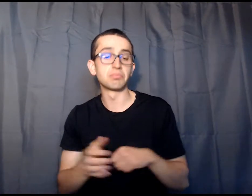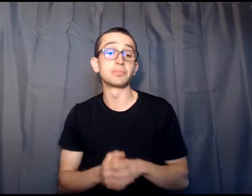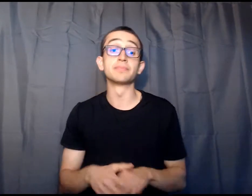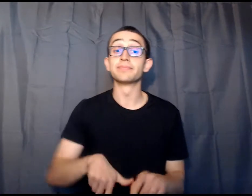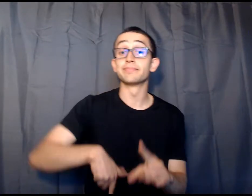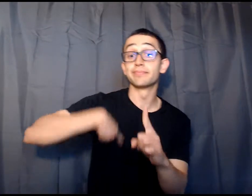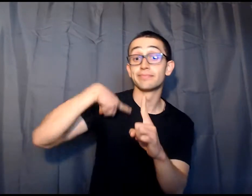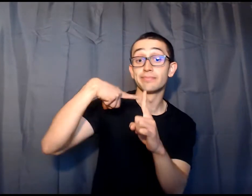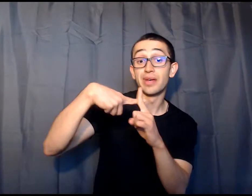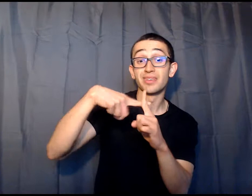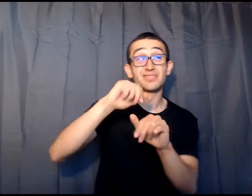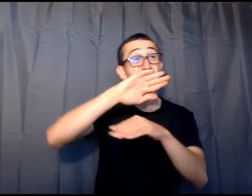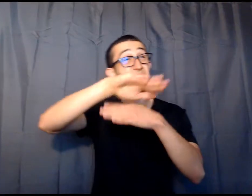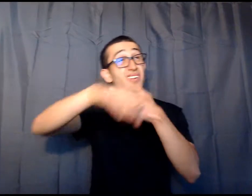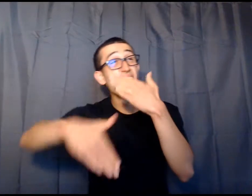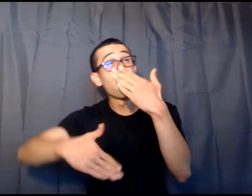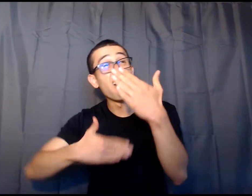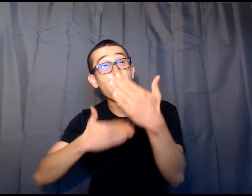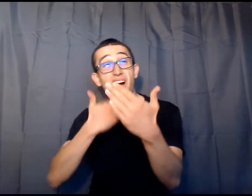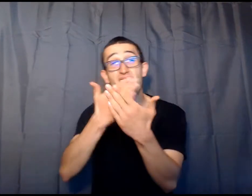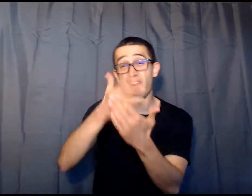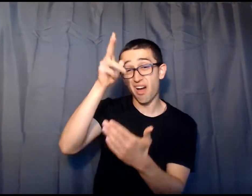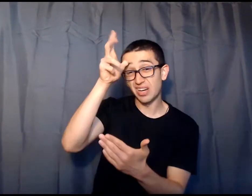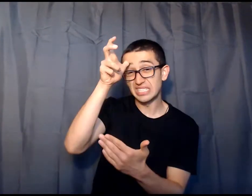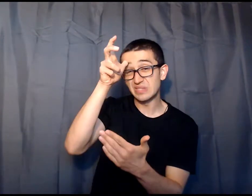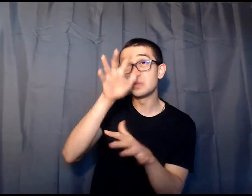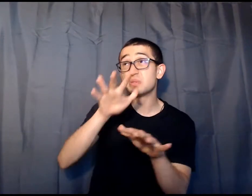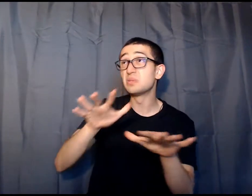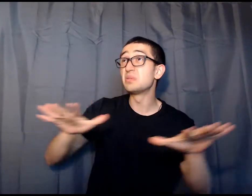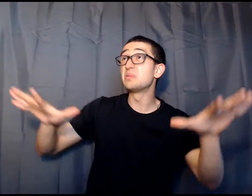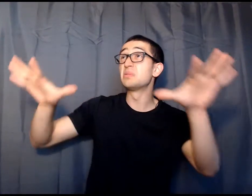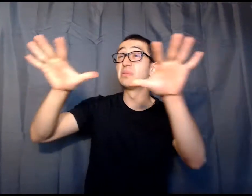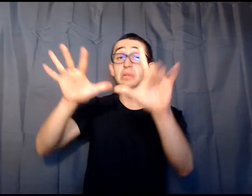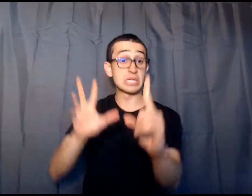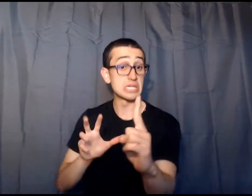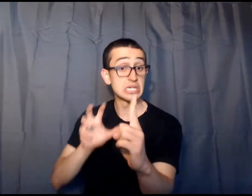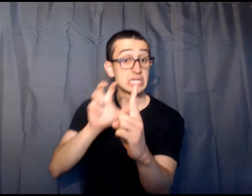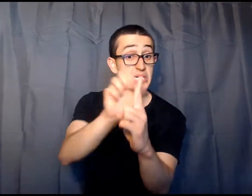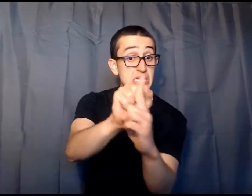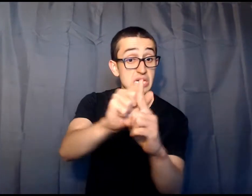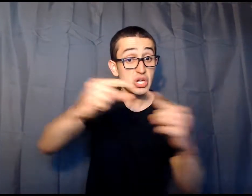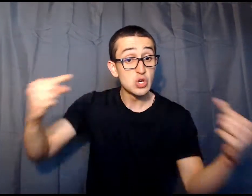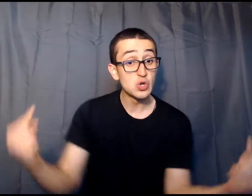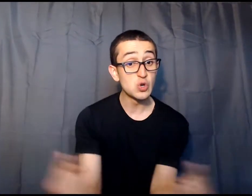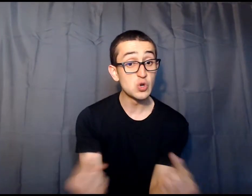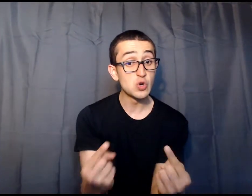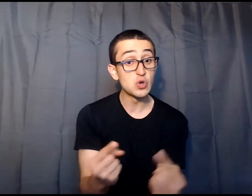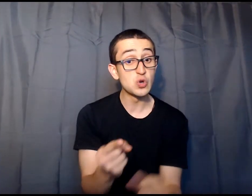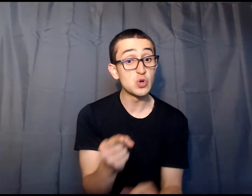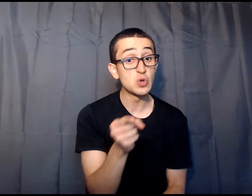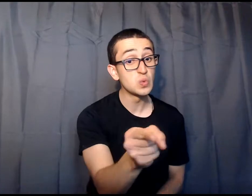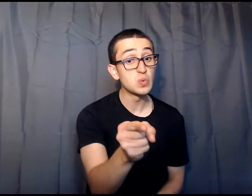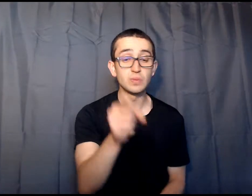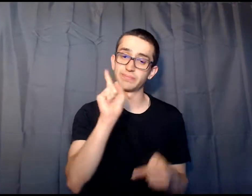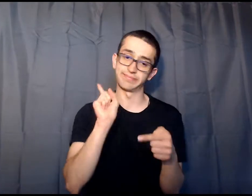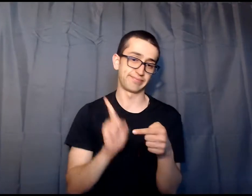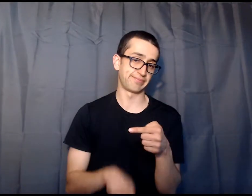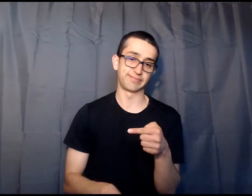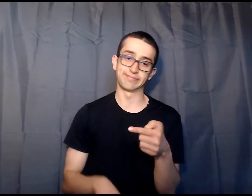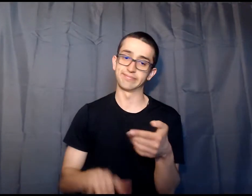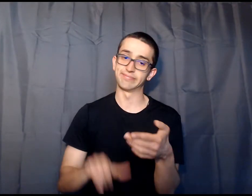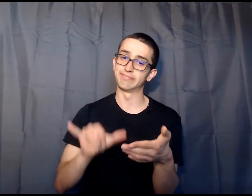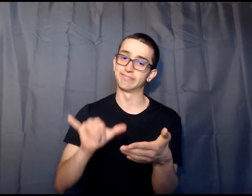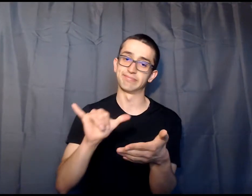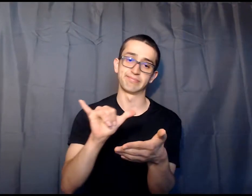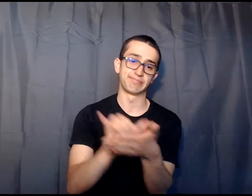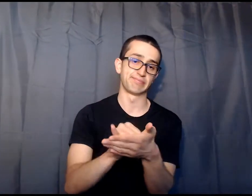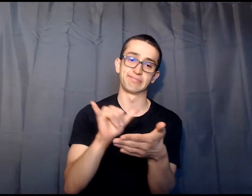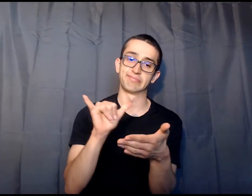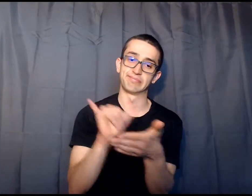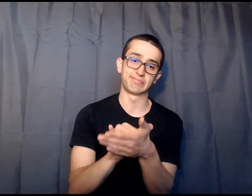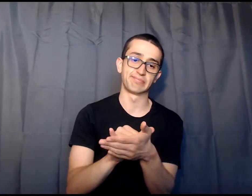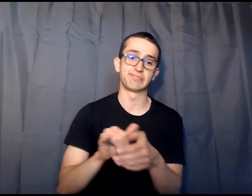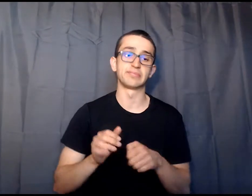and upon the full force of the enemy and nothing will harm you.